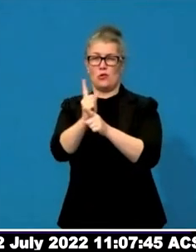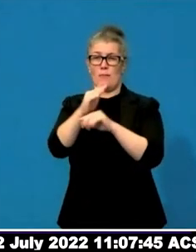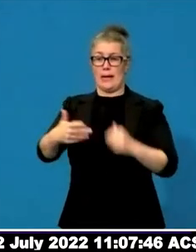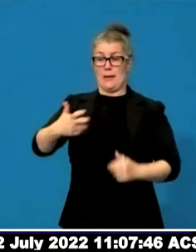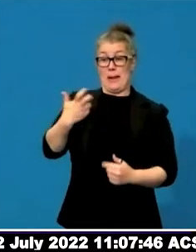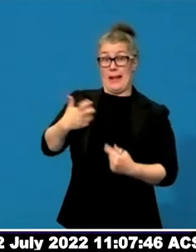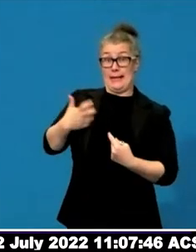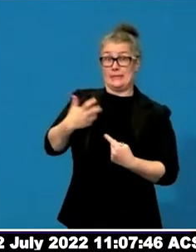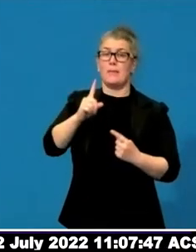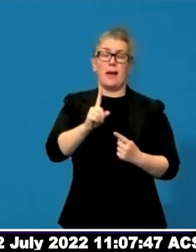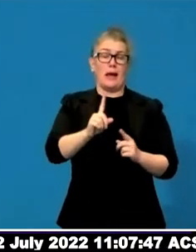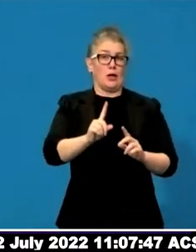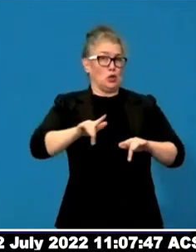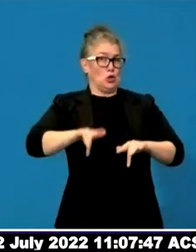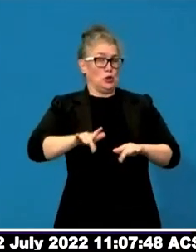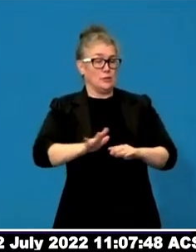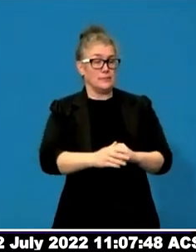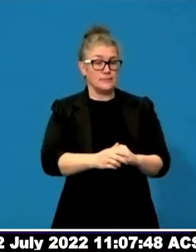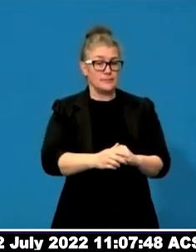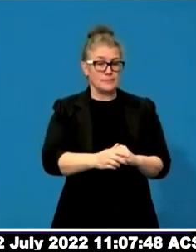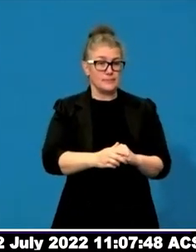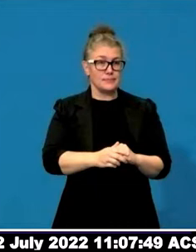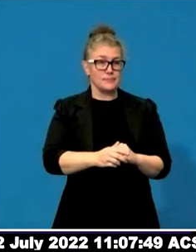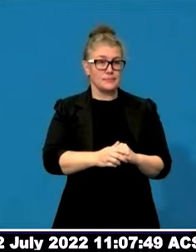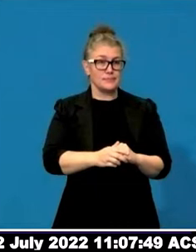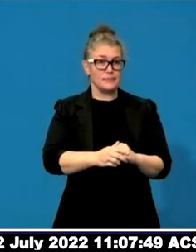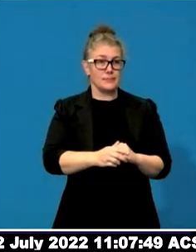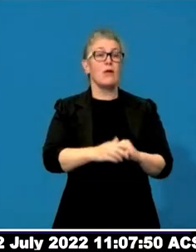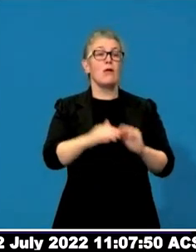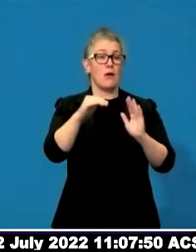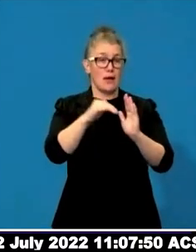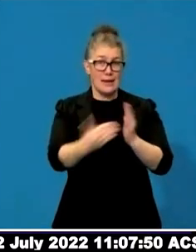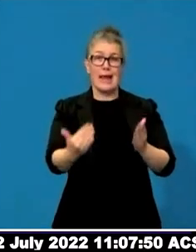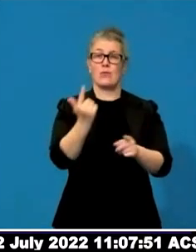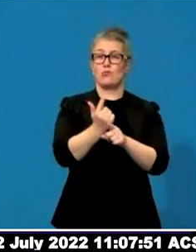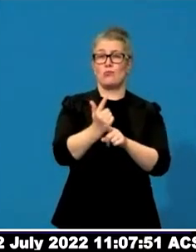What's been your experience of making complaints either to the NDIA